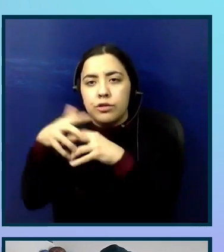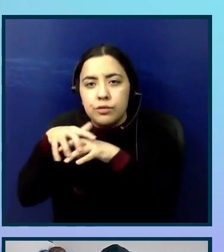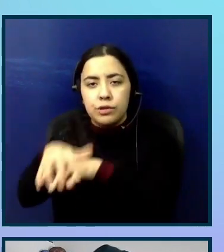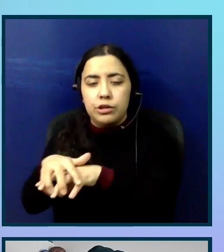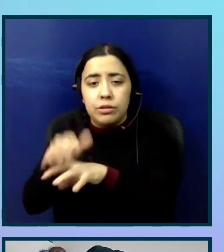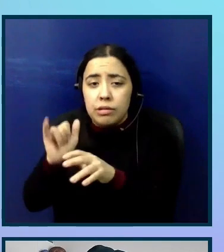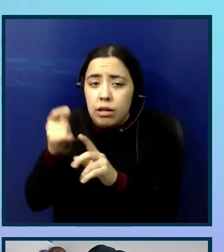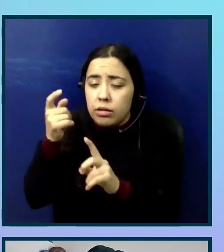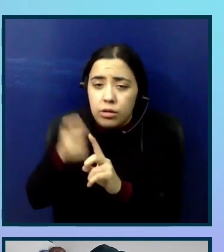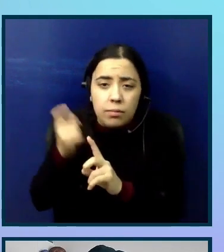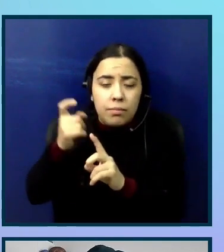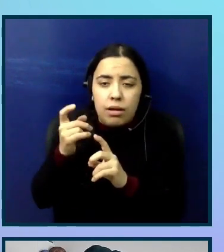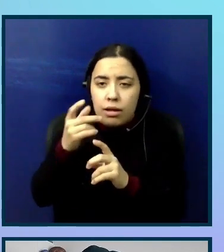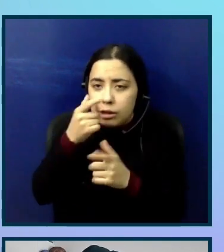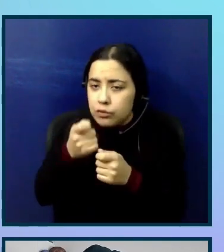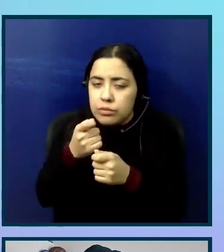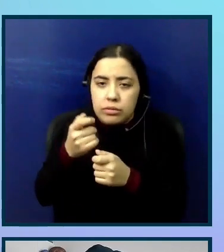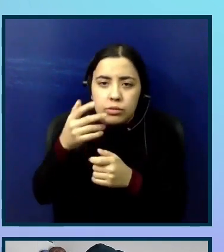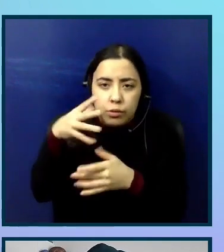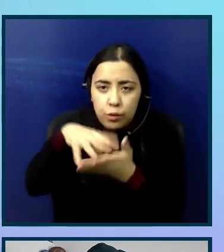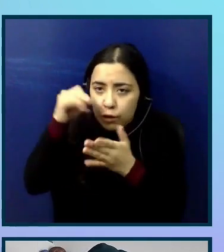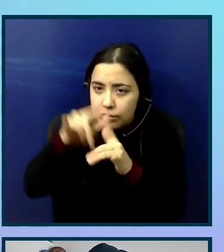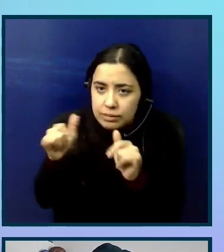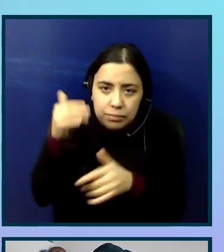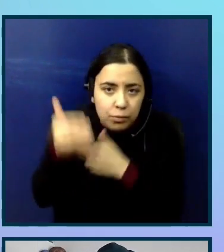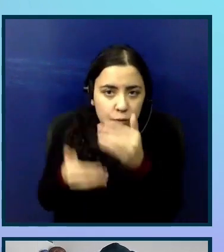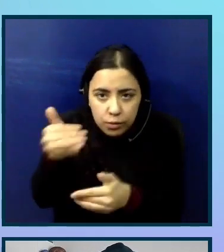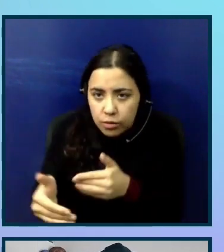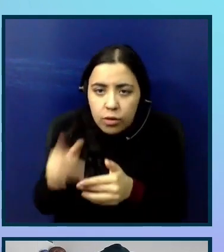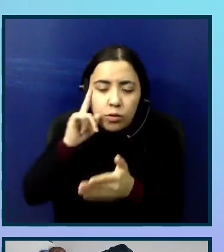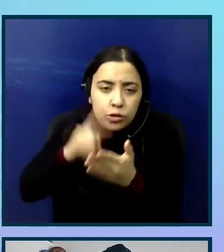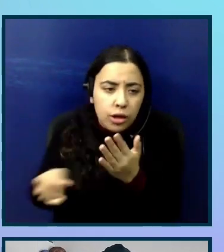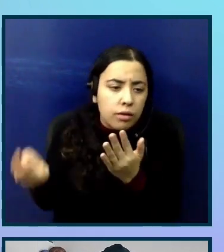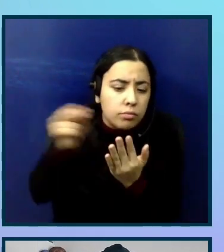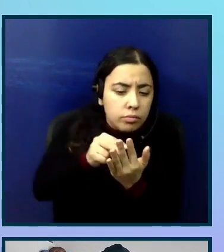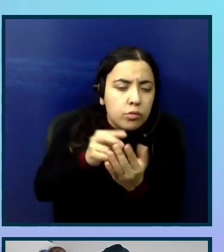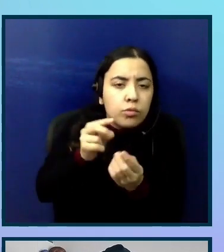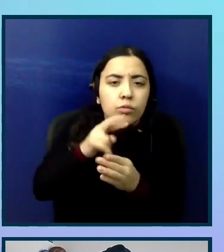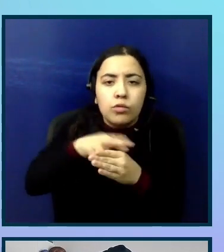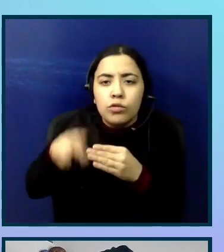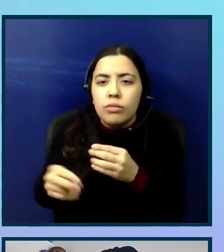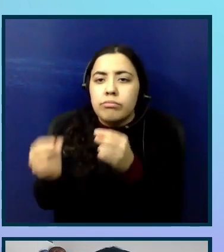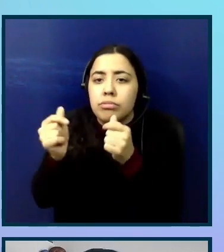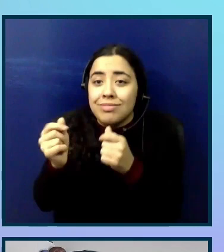you can enforce best practices and you can check it in CI/CD, and results back to you, okay?